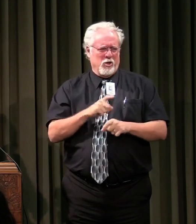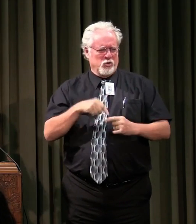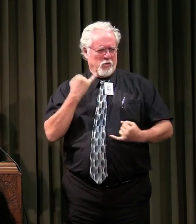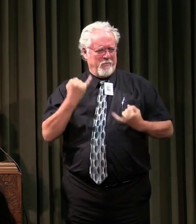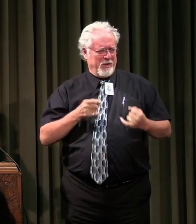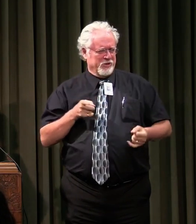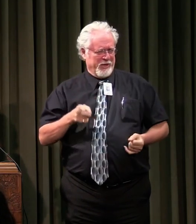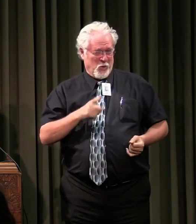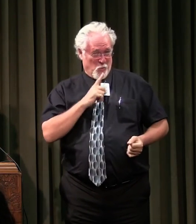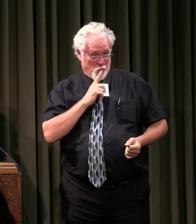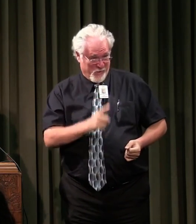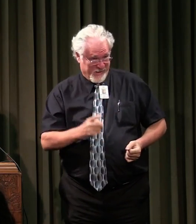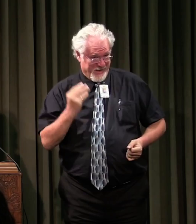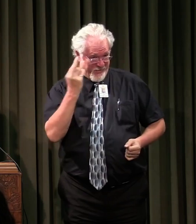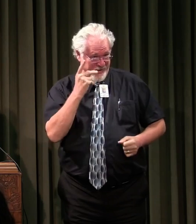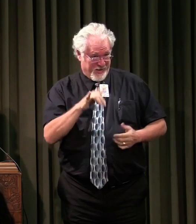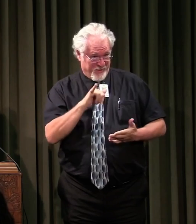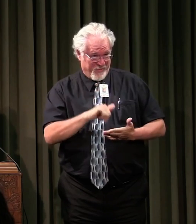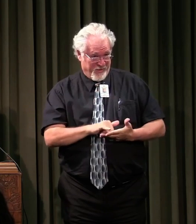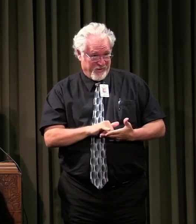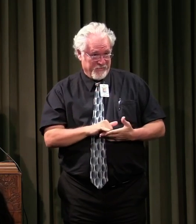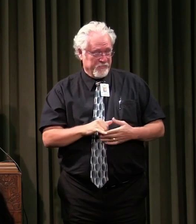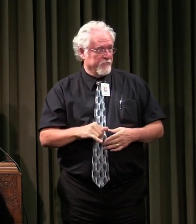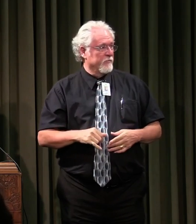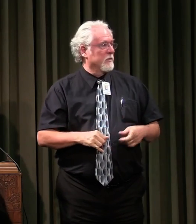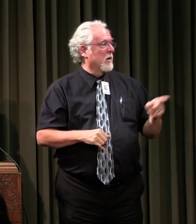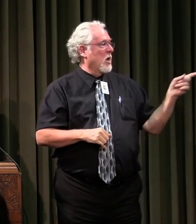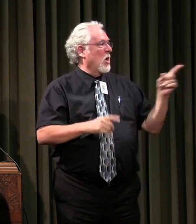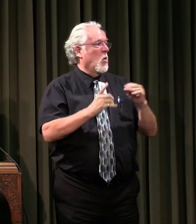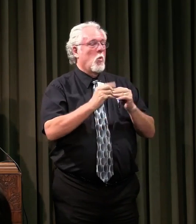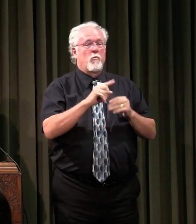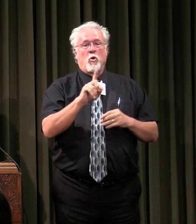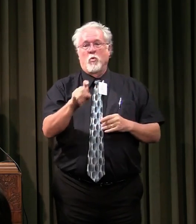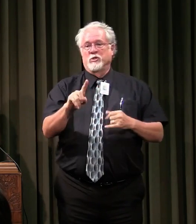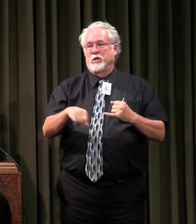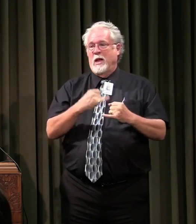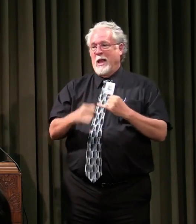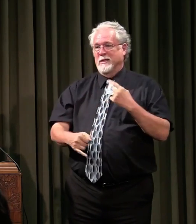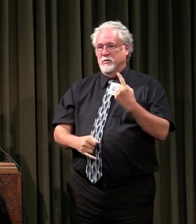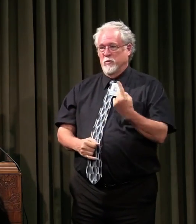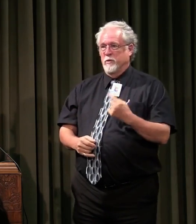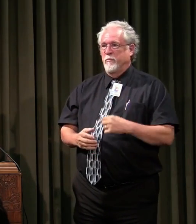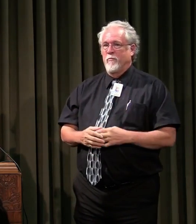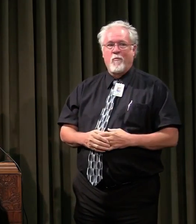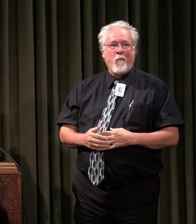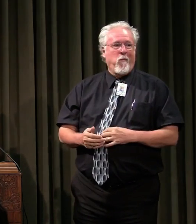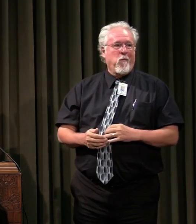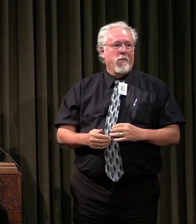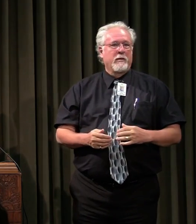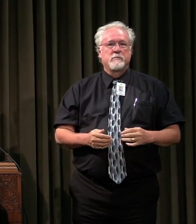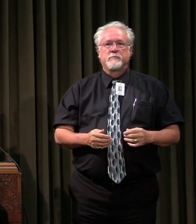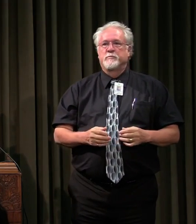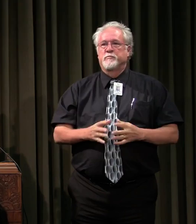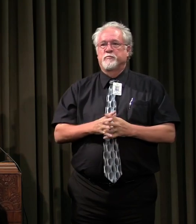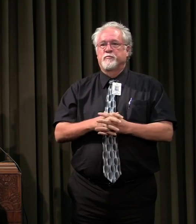he really contemplates doing something like that I guess